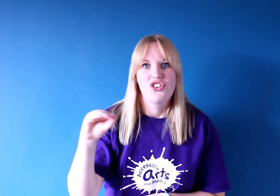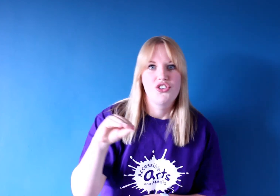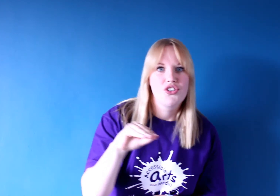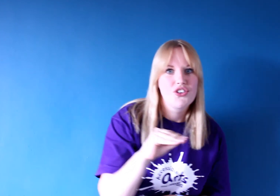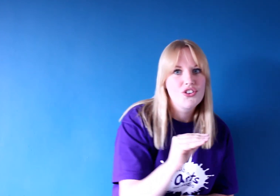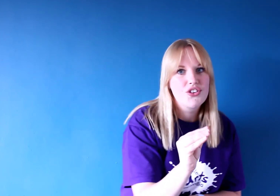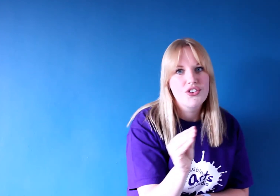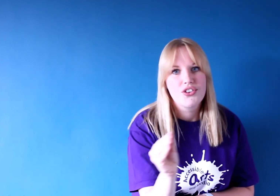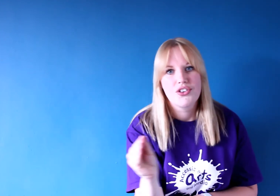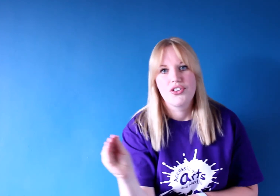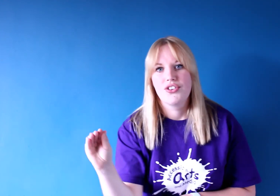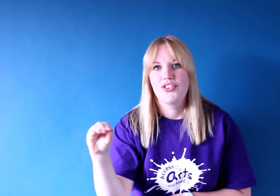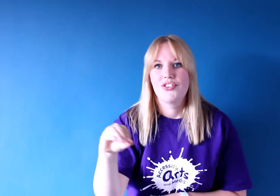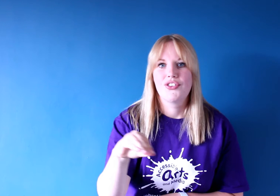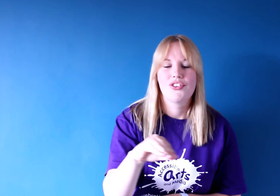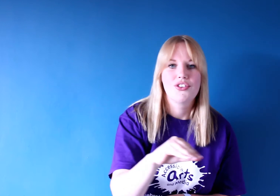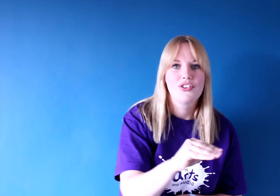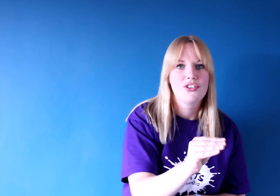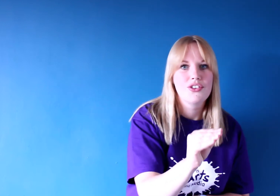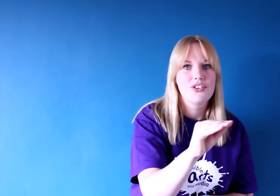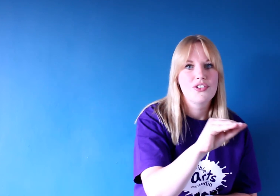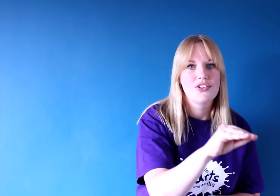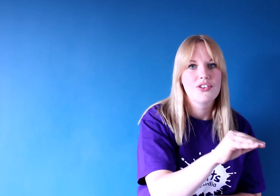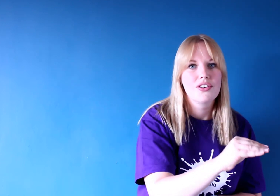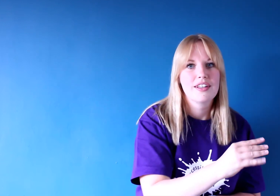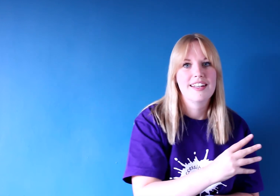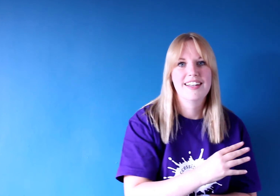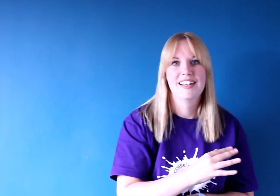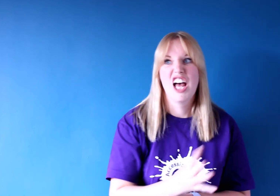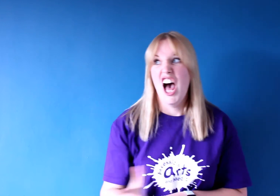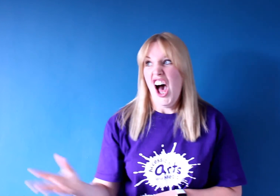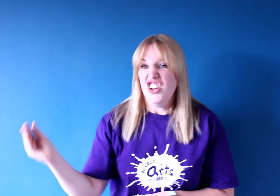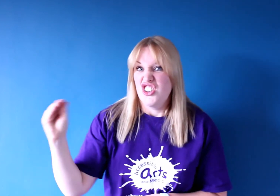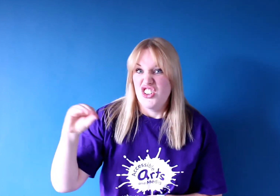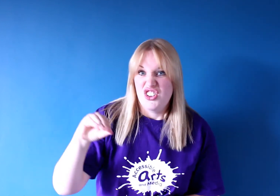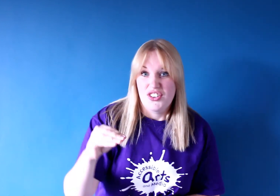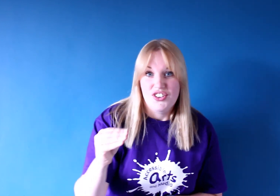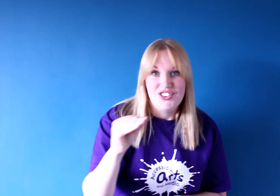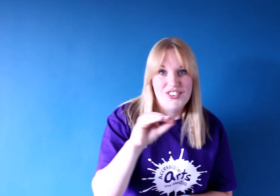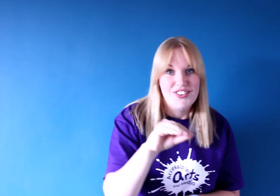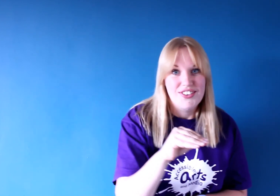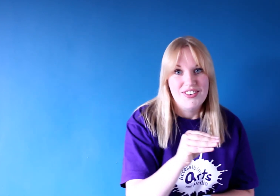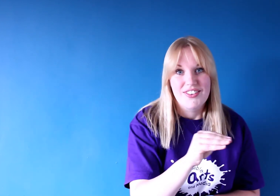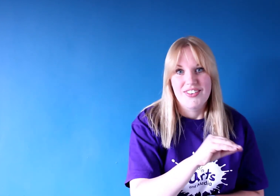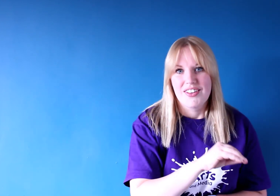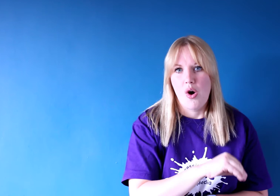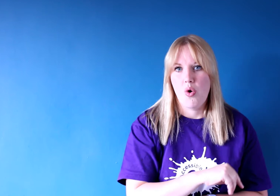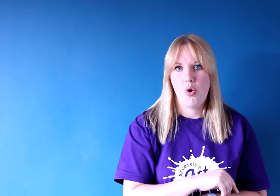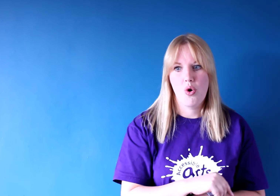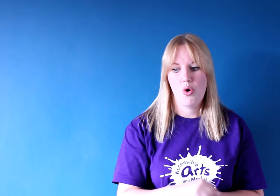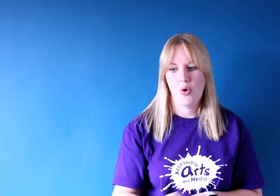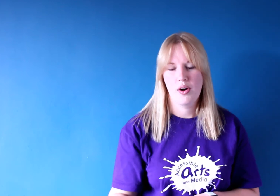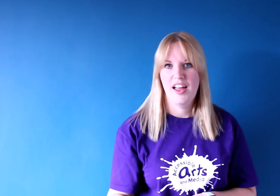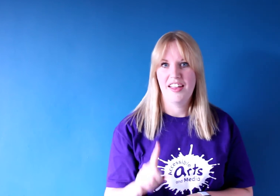Sssssss